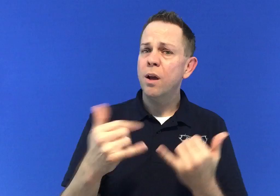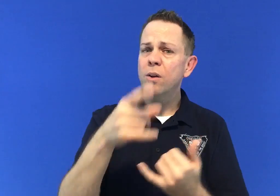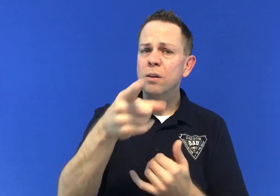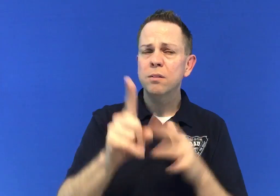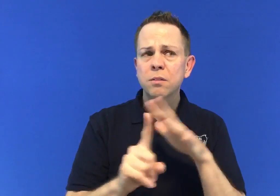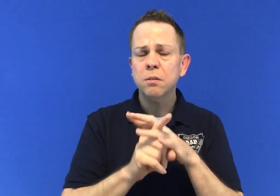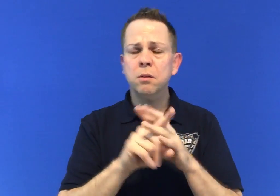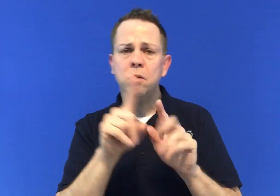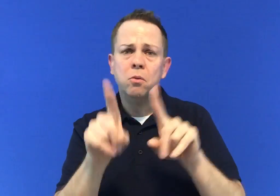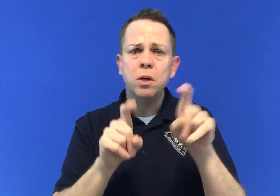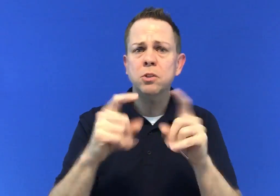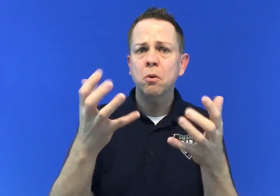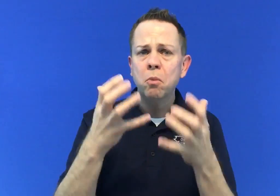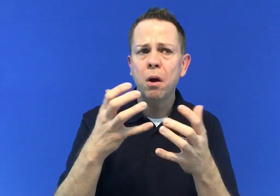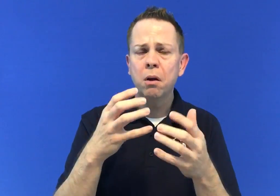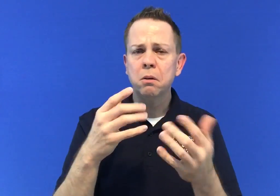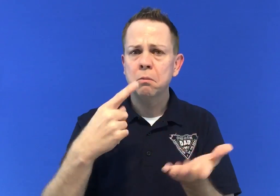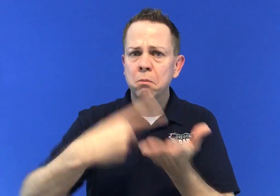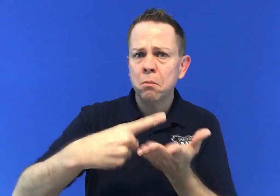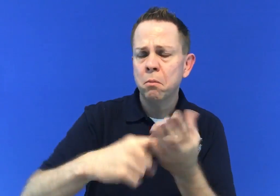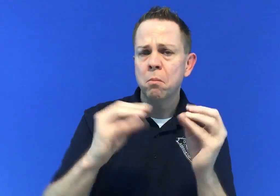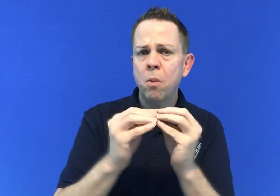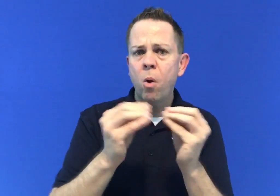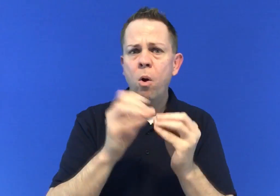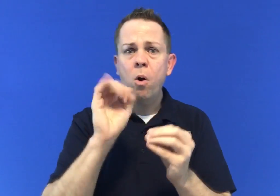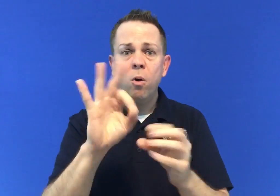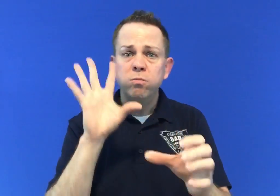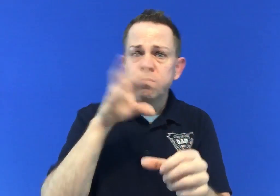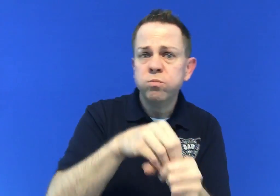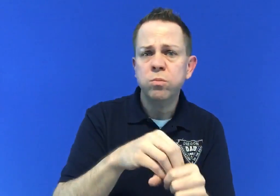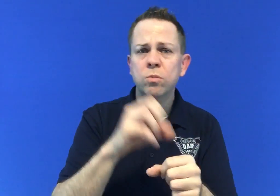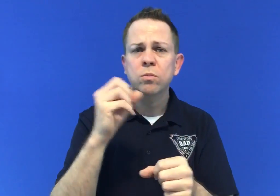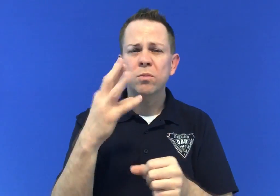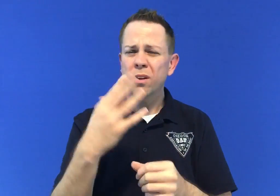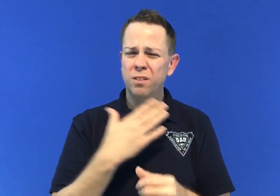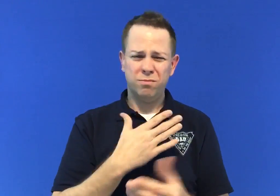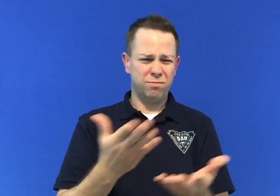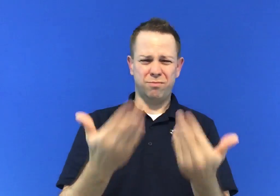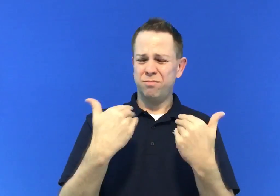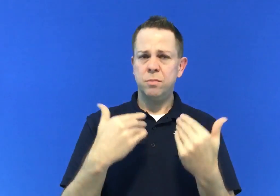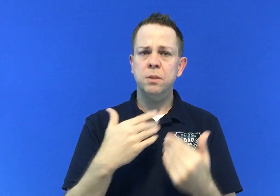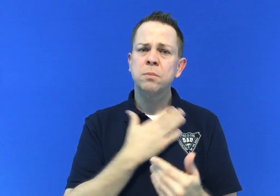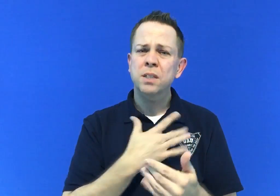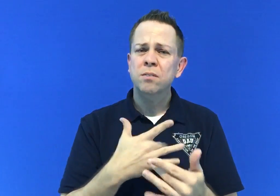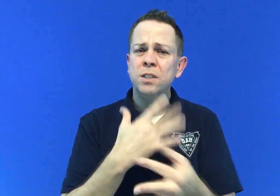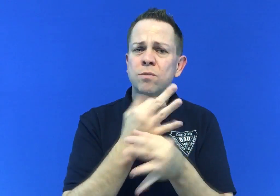So, now if questions come up and you want to be more involved,